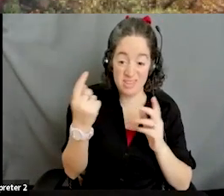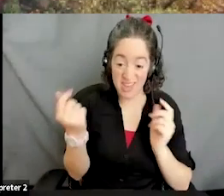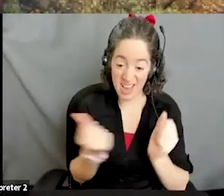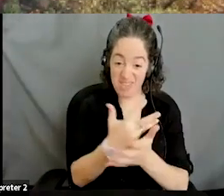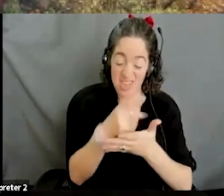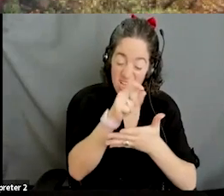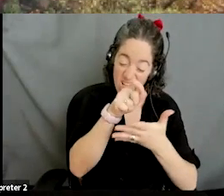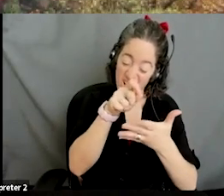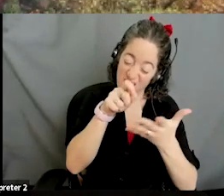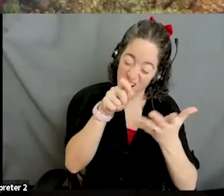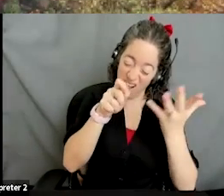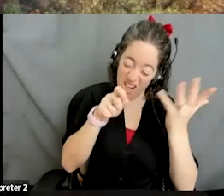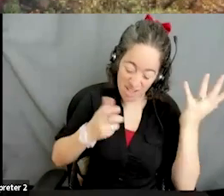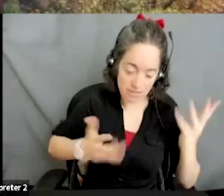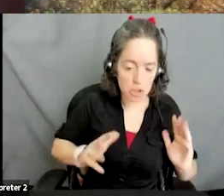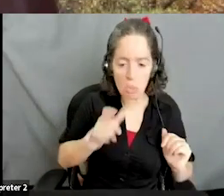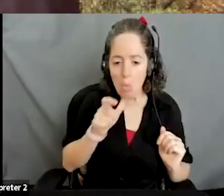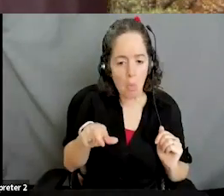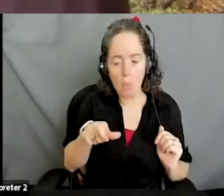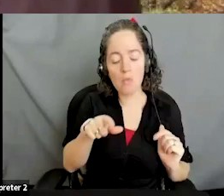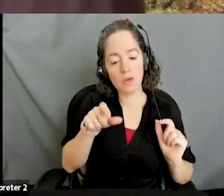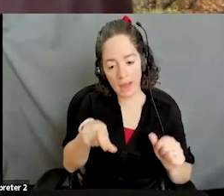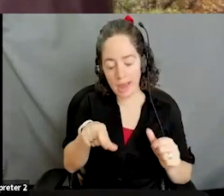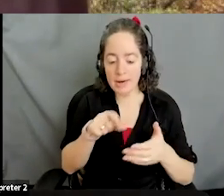on our part, just stubbornness and a drive to make it better.